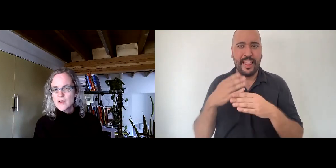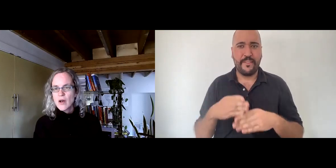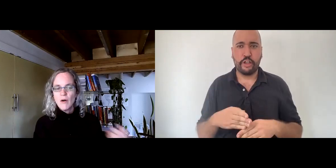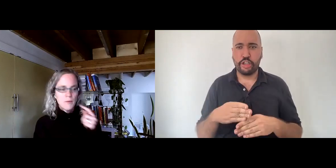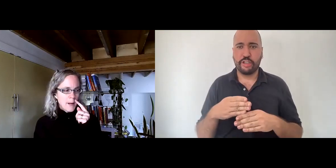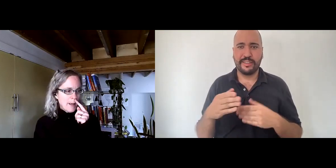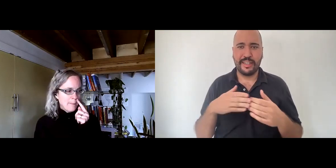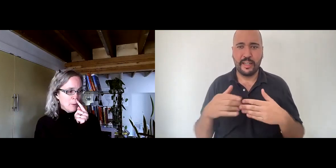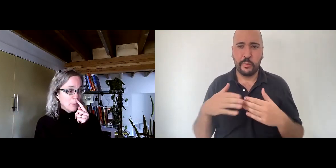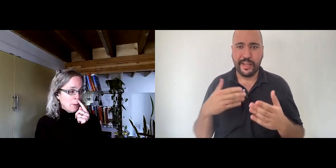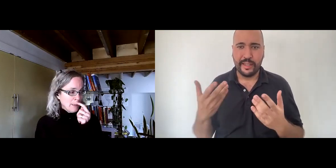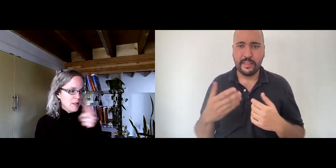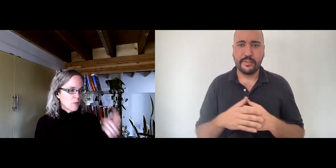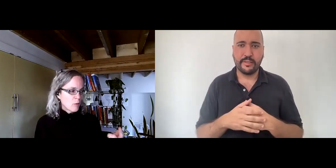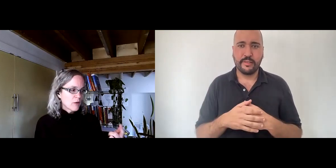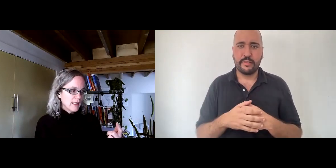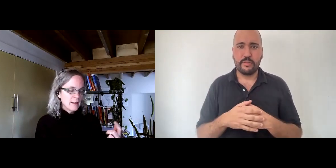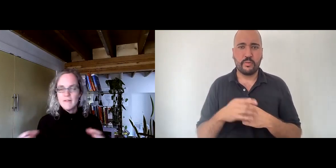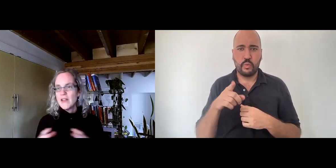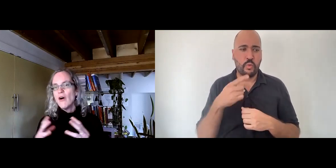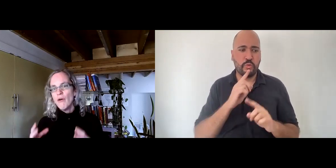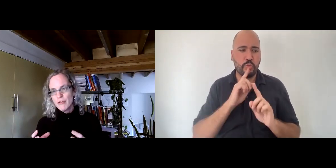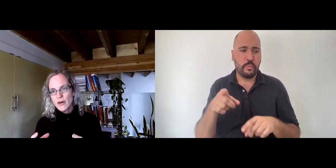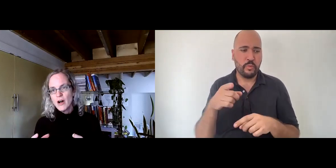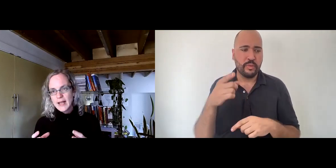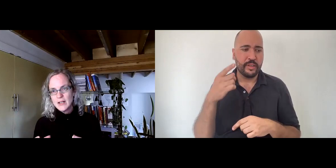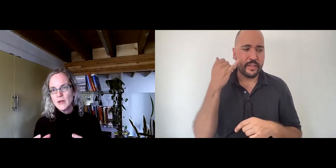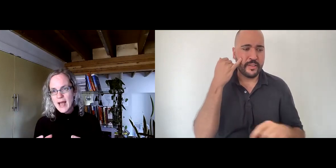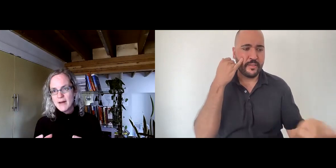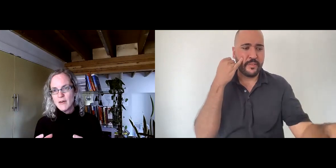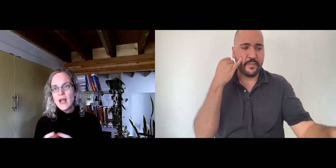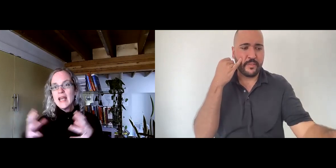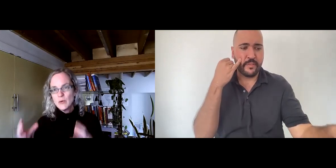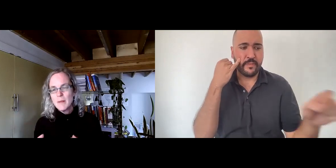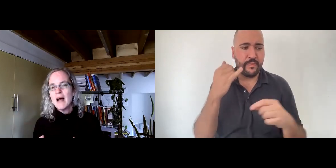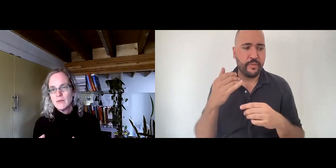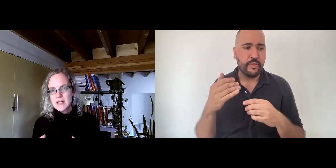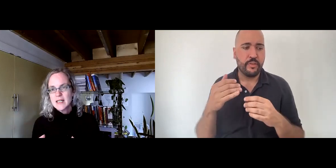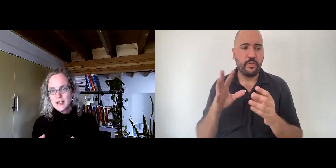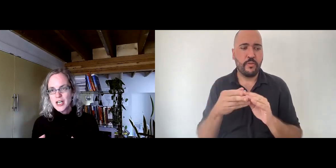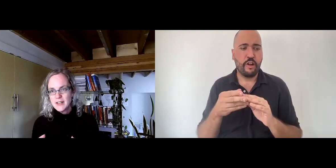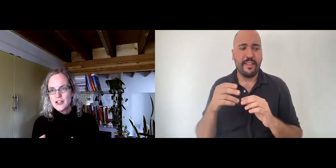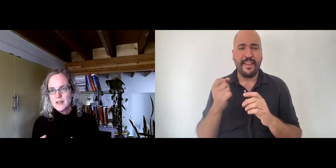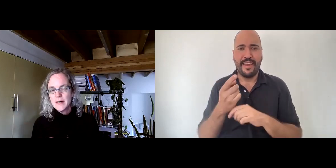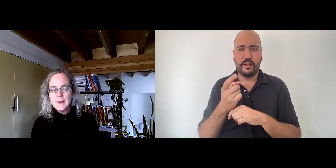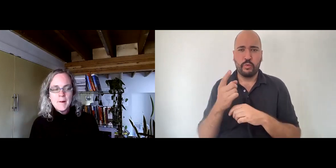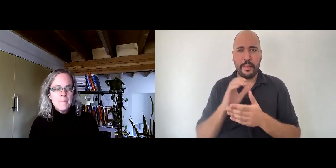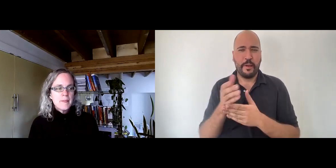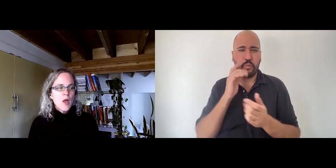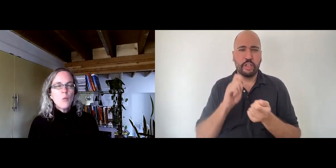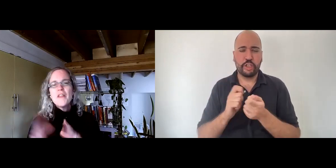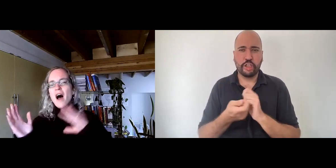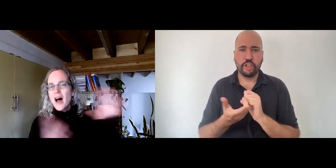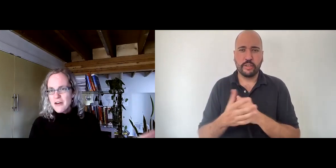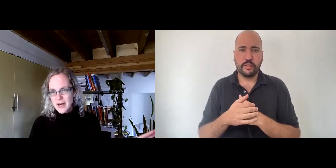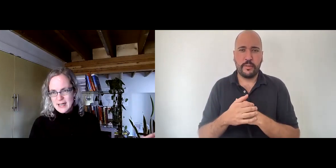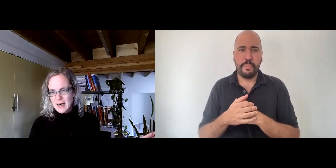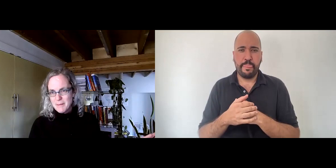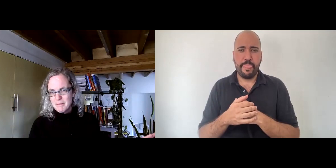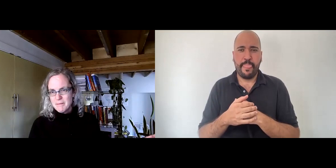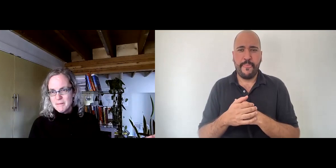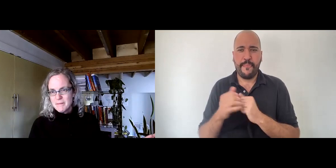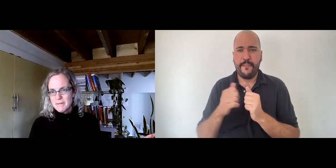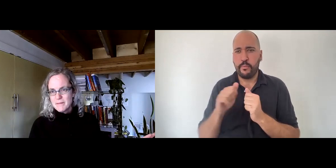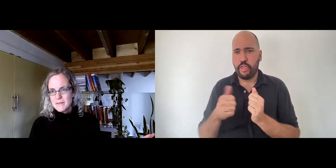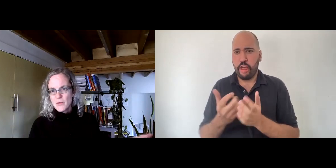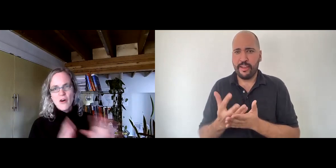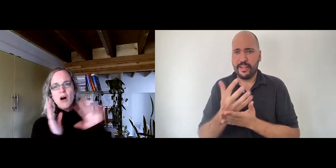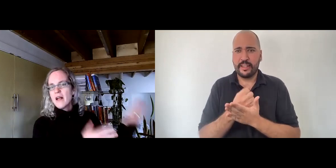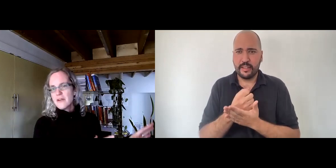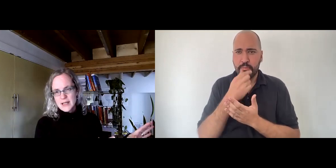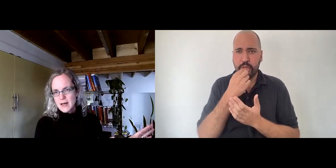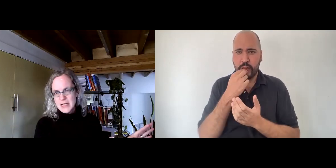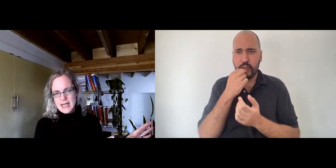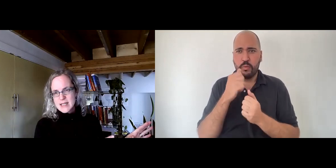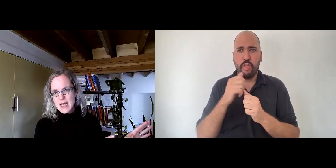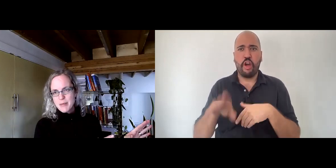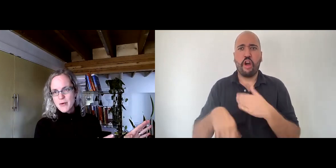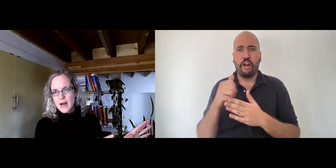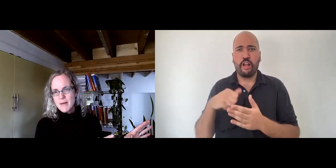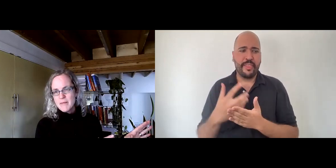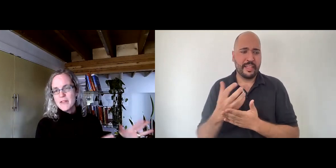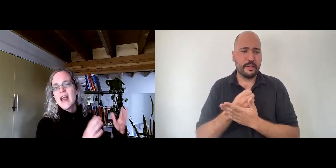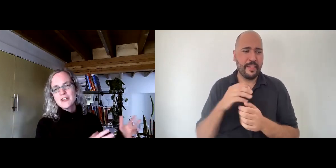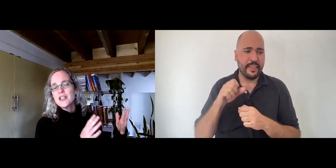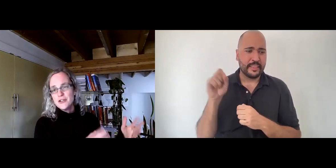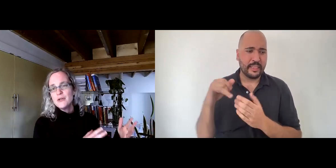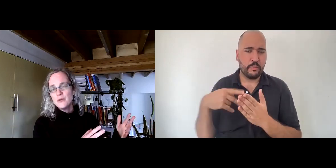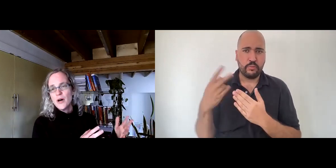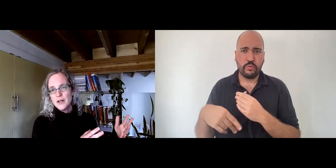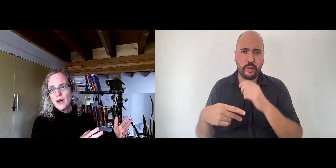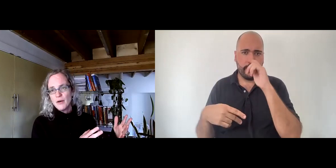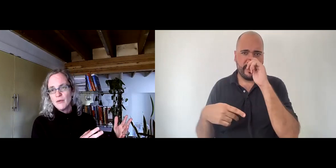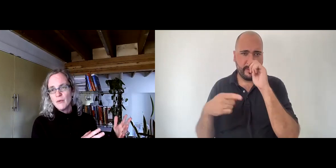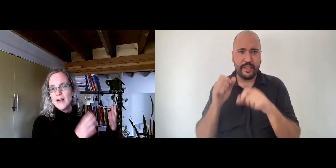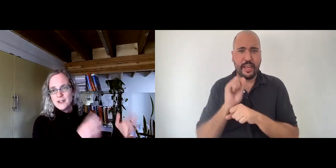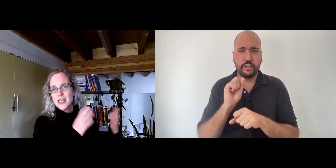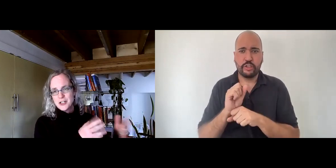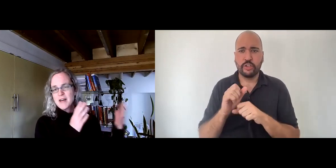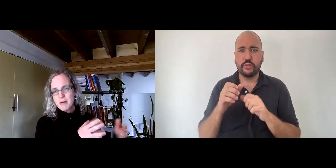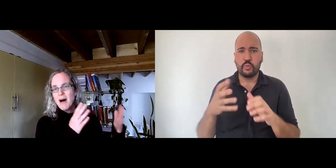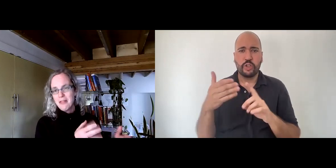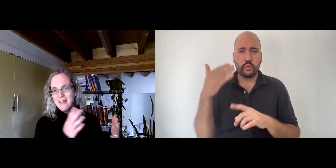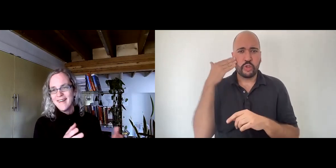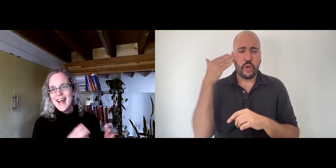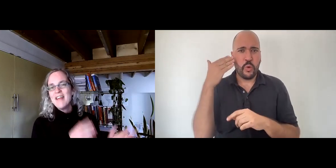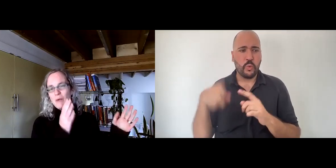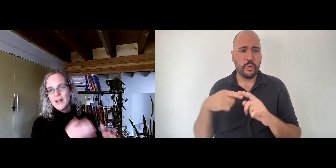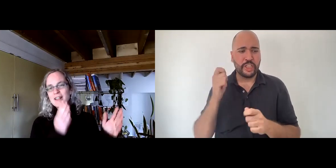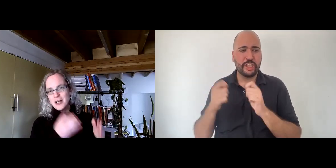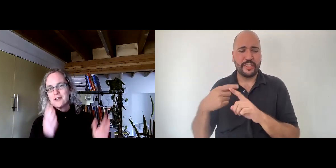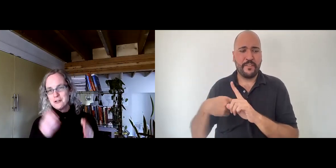So you would only be repling if the overall annual annual annual amount is going to change with other income, with all other income in the SSI program, they actually do want to know when it changes every month, and they will adjust your check.